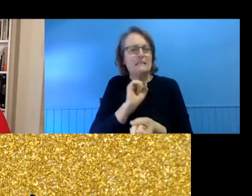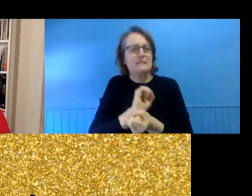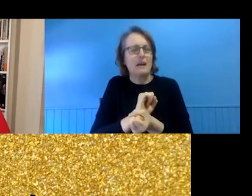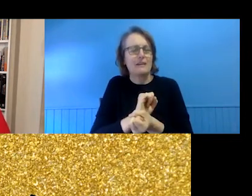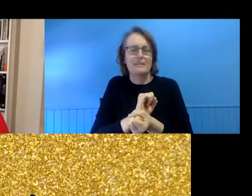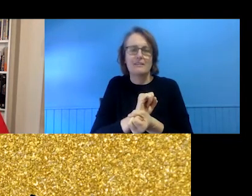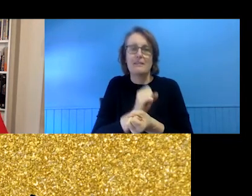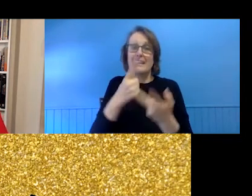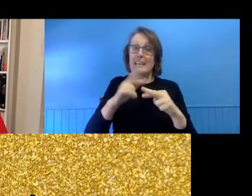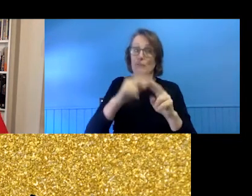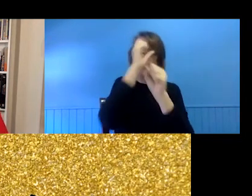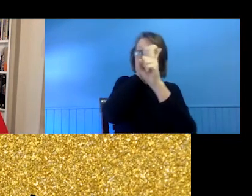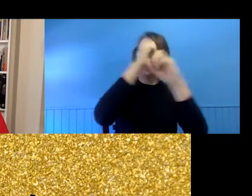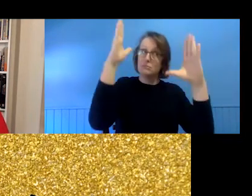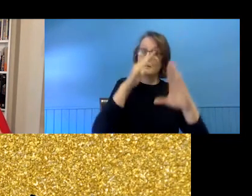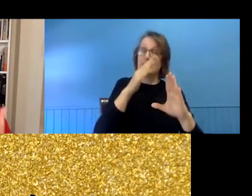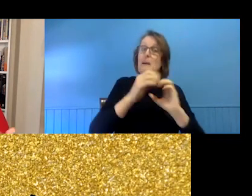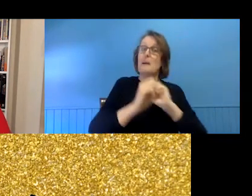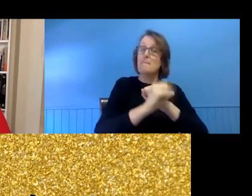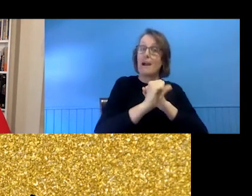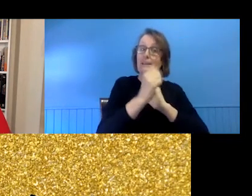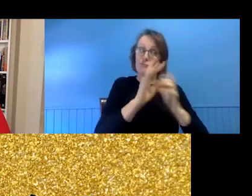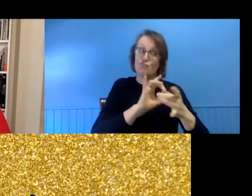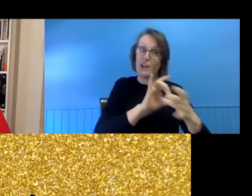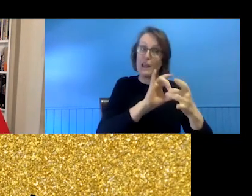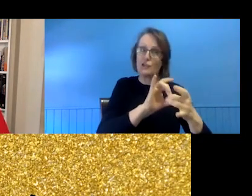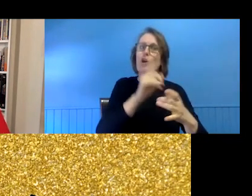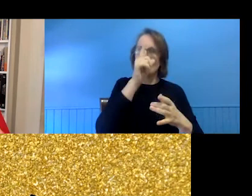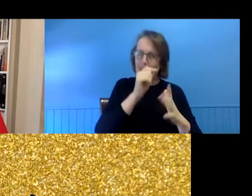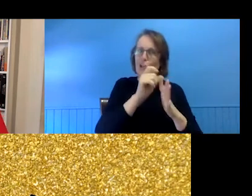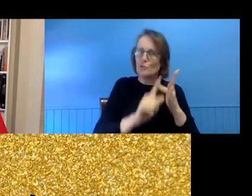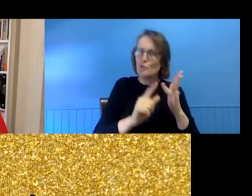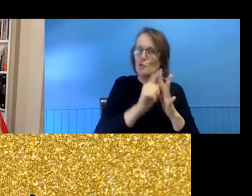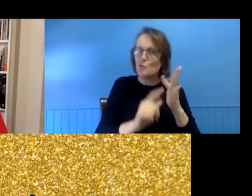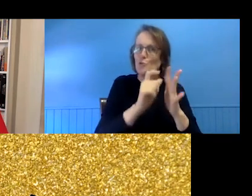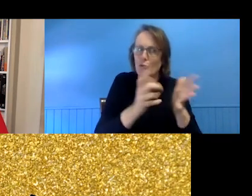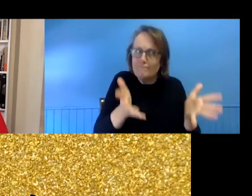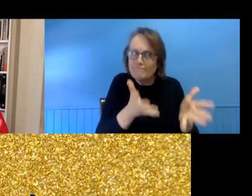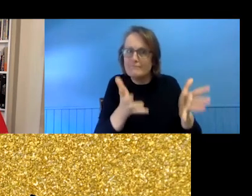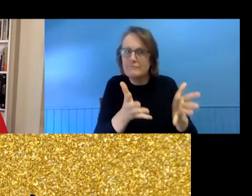can be done in this space. And another thing about building relationships is it's not just about your relationships with those